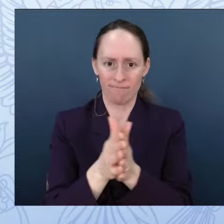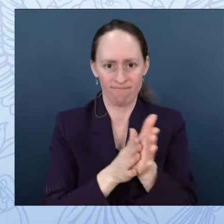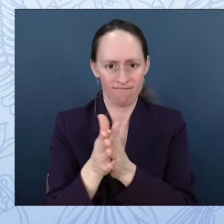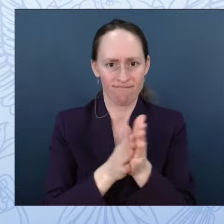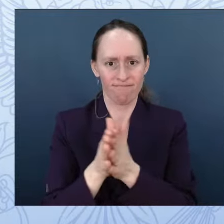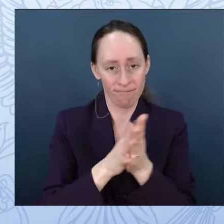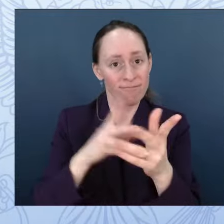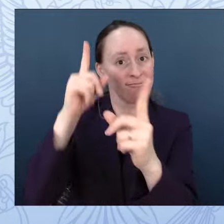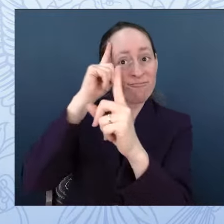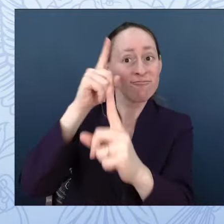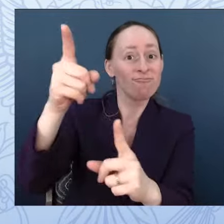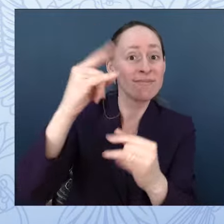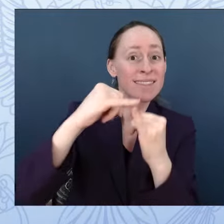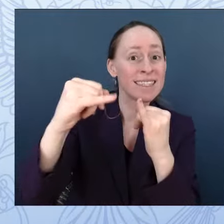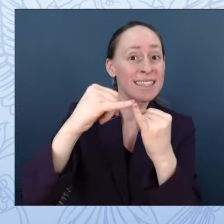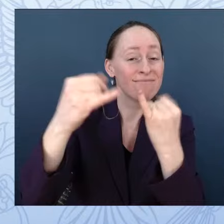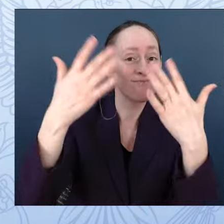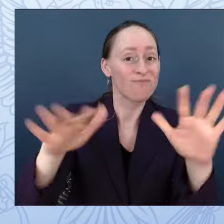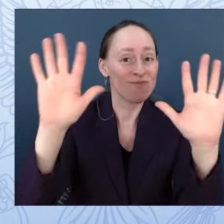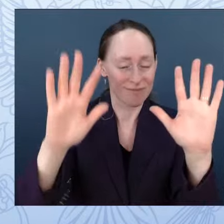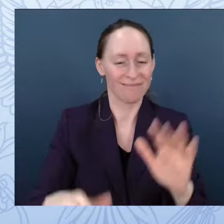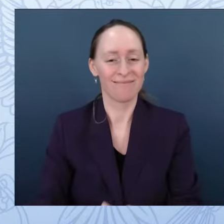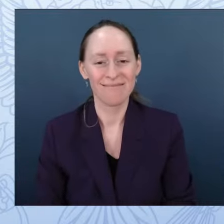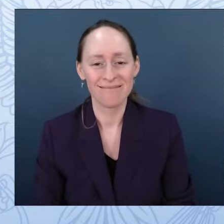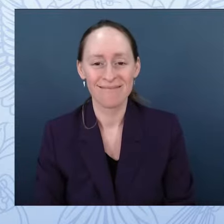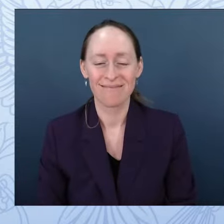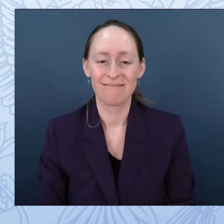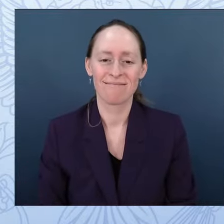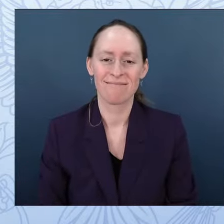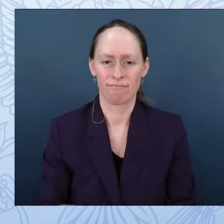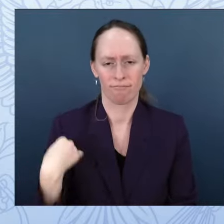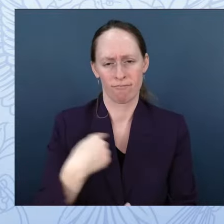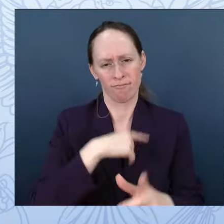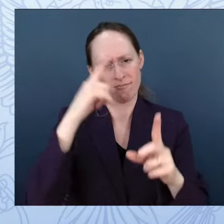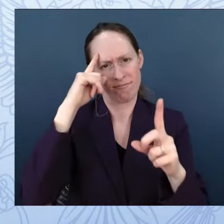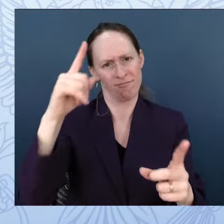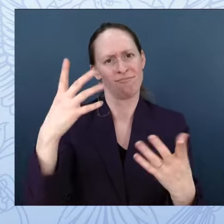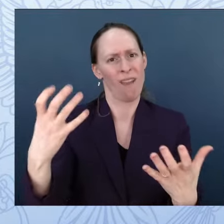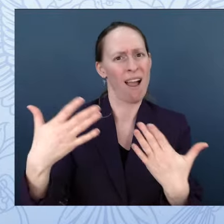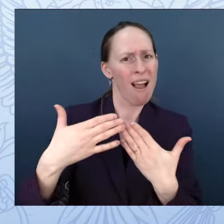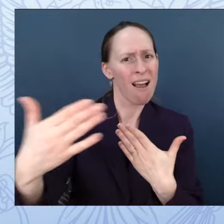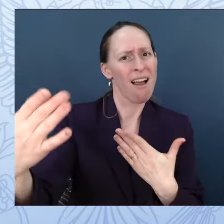We also want to make sure that we help reduce cancer health disparities, and will continue advocating for the promotion of diversity